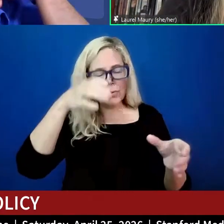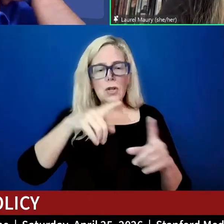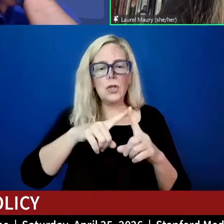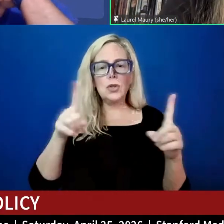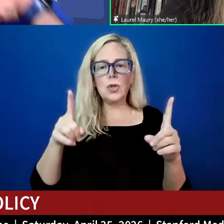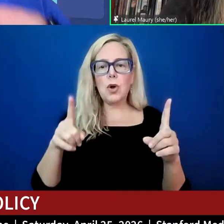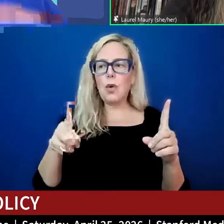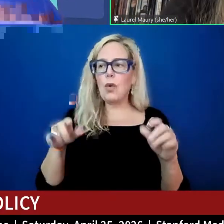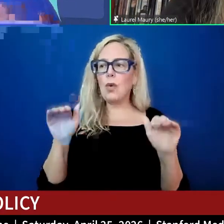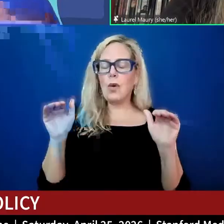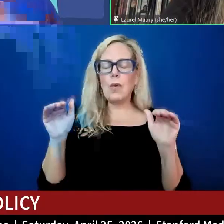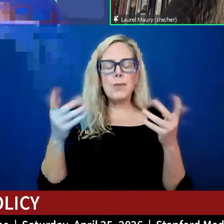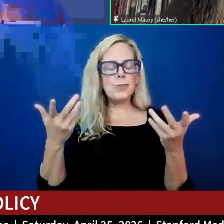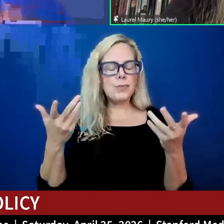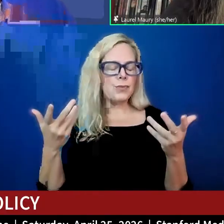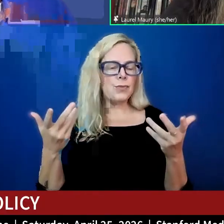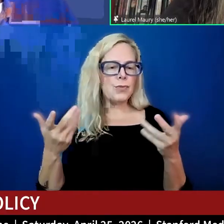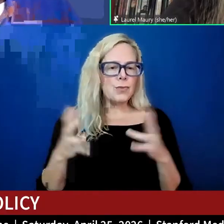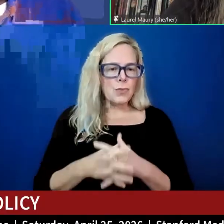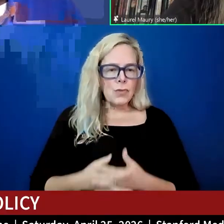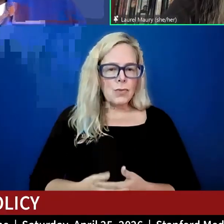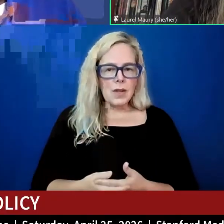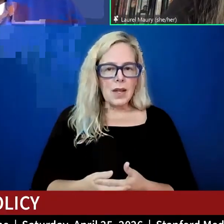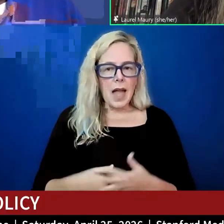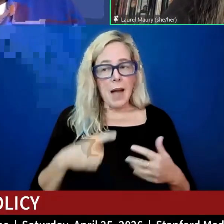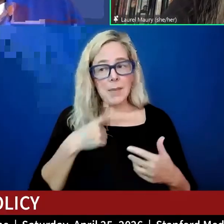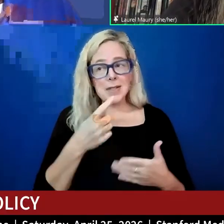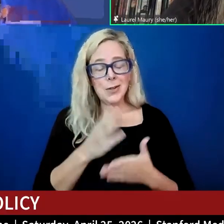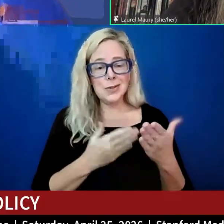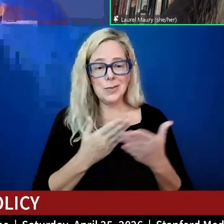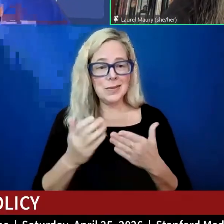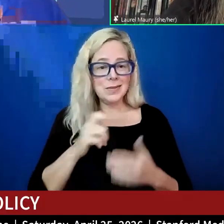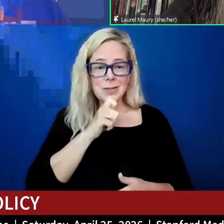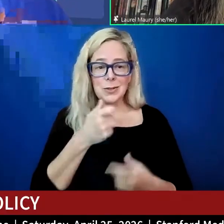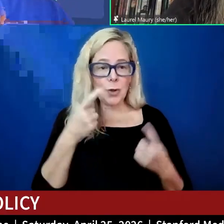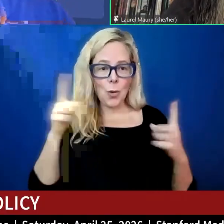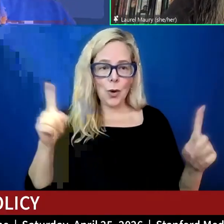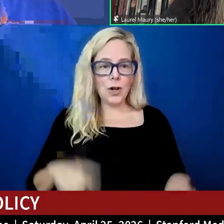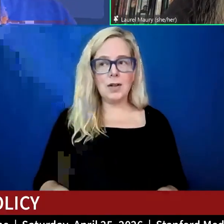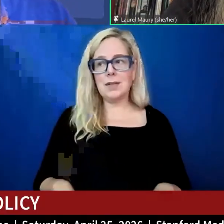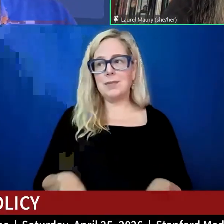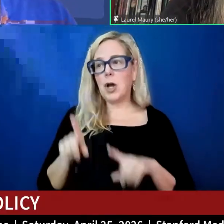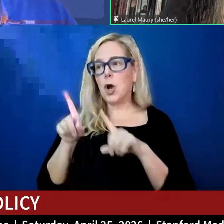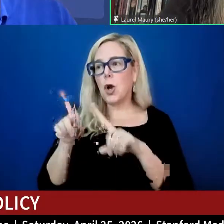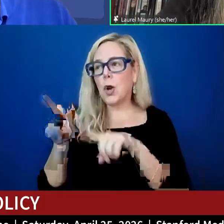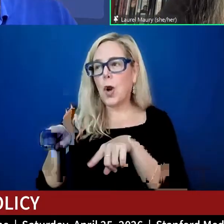file. So I'll tell you some other things that don't work. Going to small disability groups they